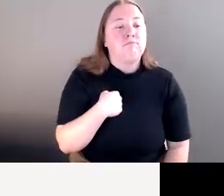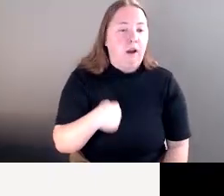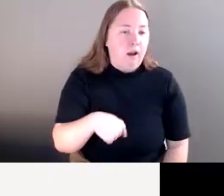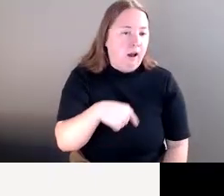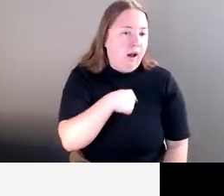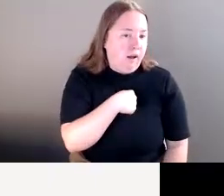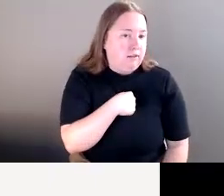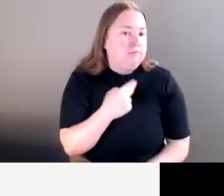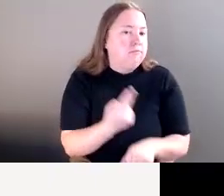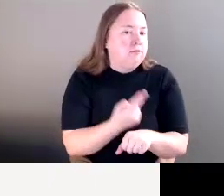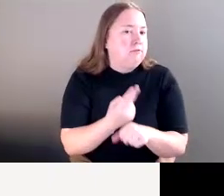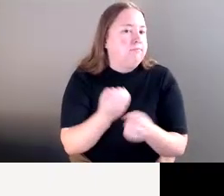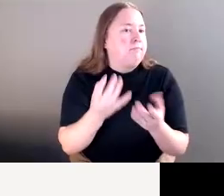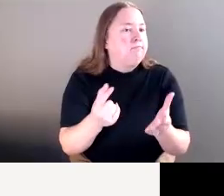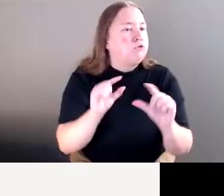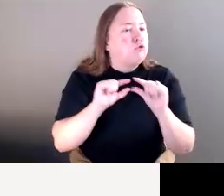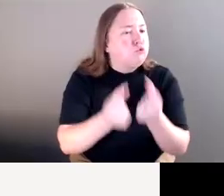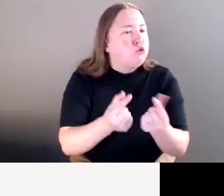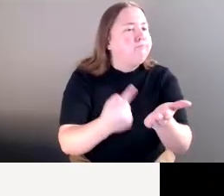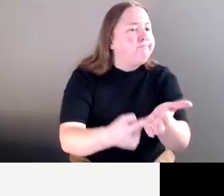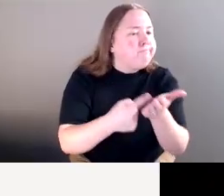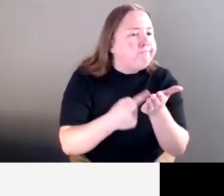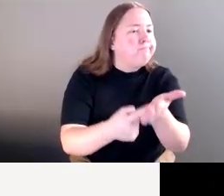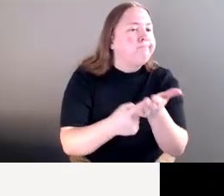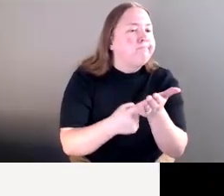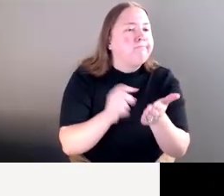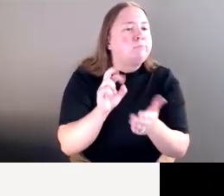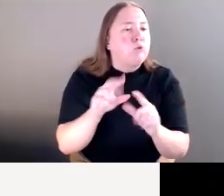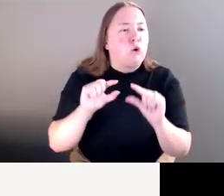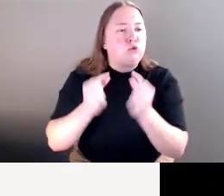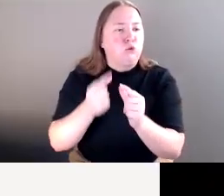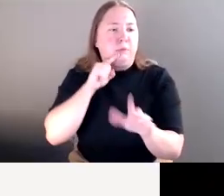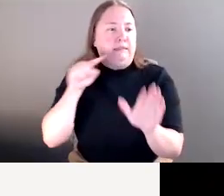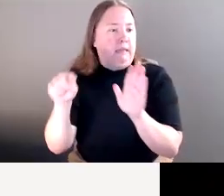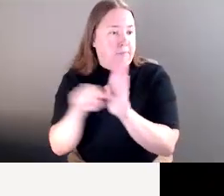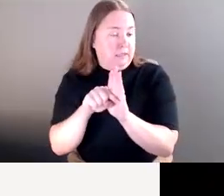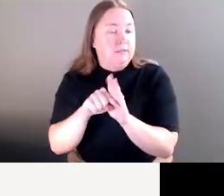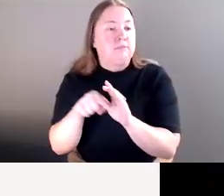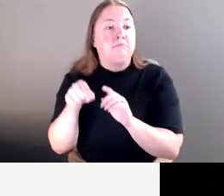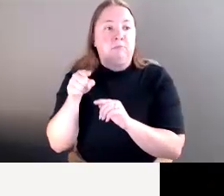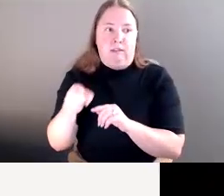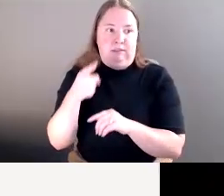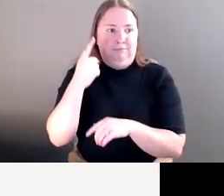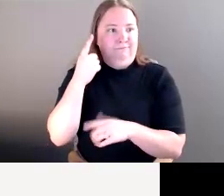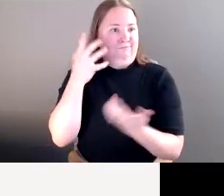a lot of group discussions or group assignments. This one is for us.